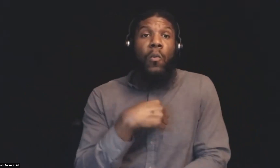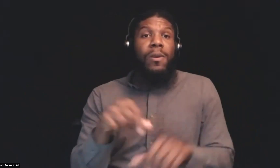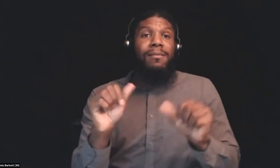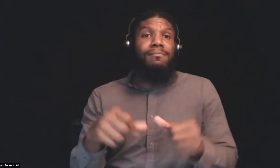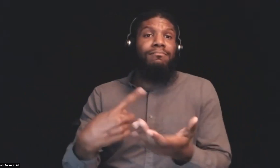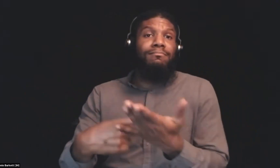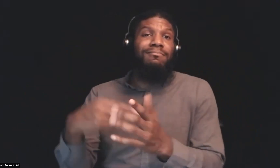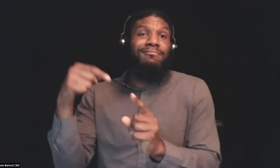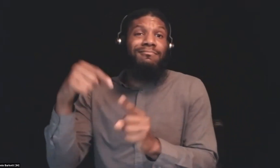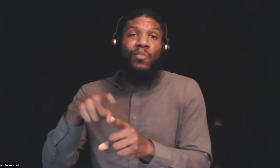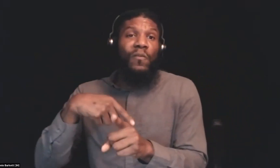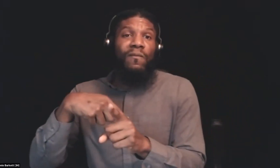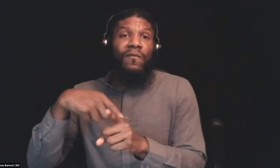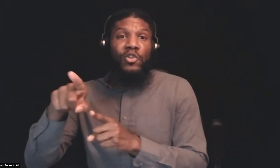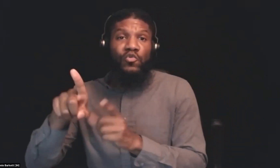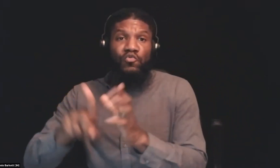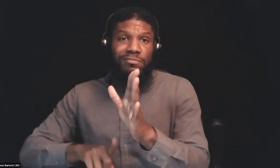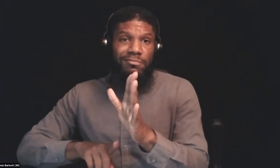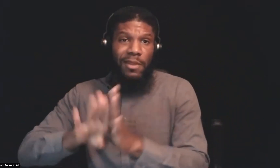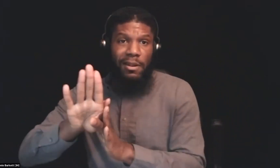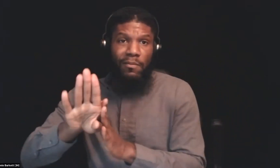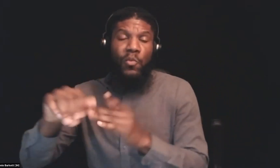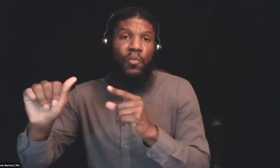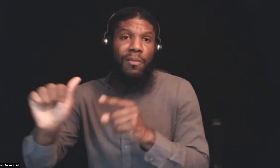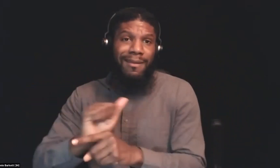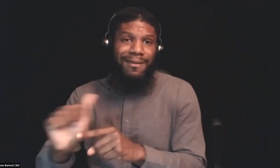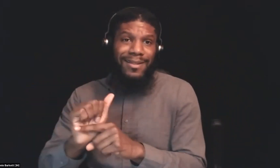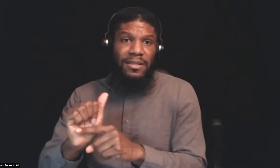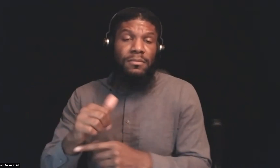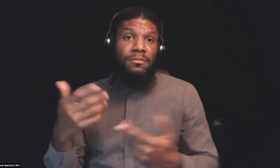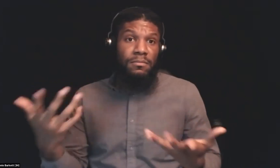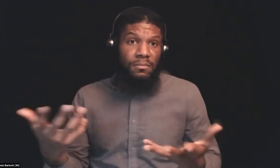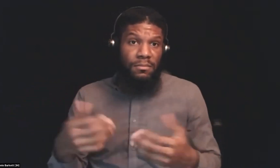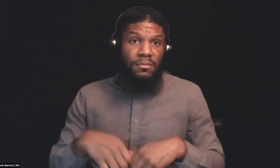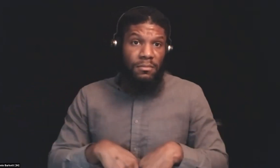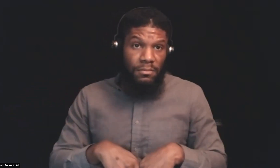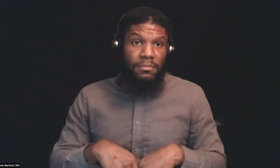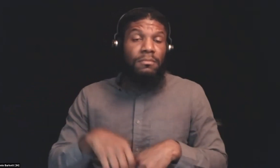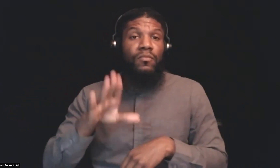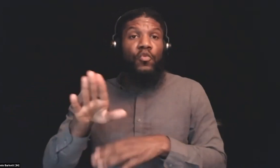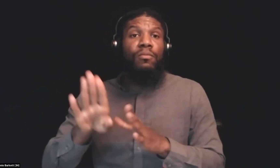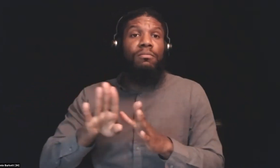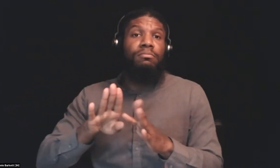professional development, practices. And in what ways is your professional development situated